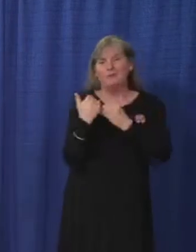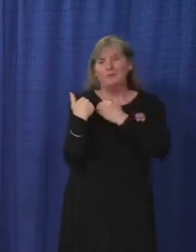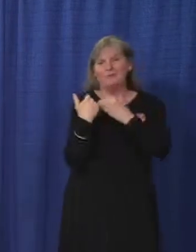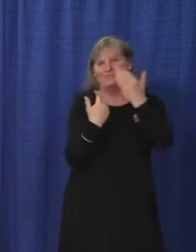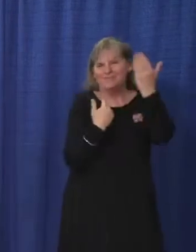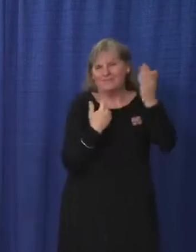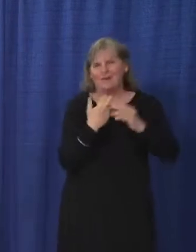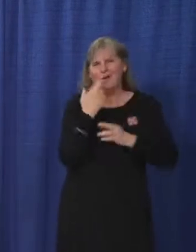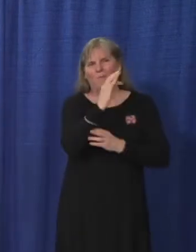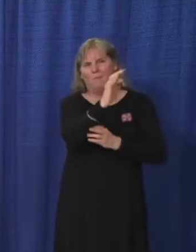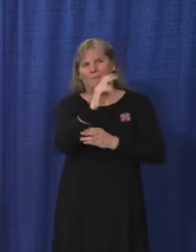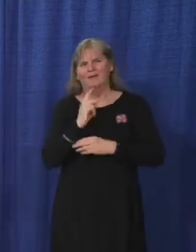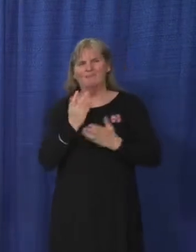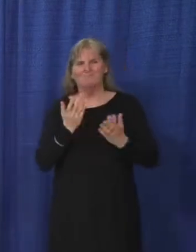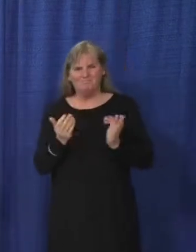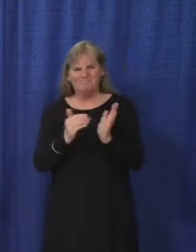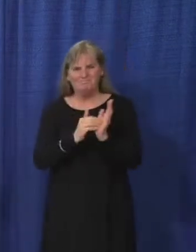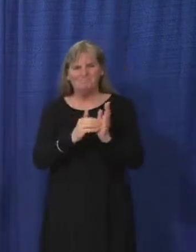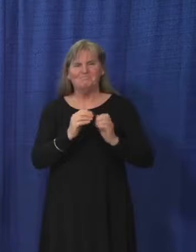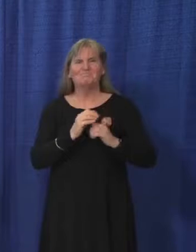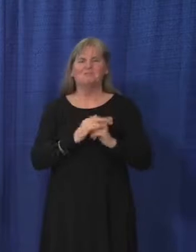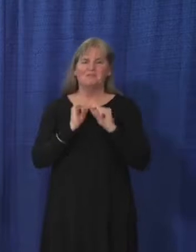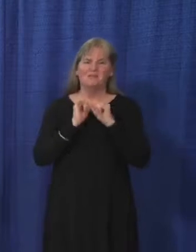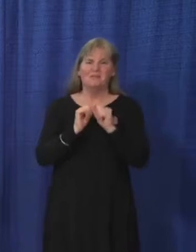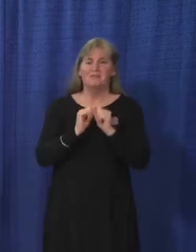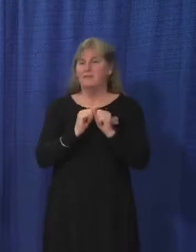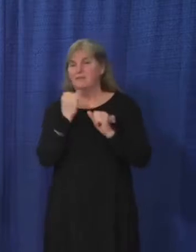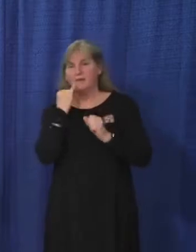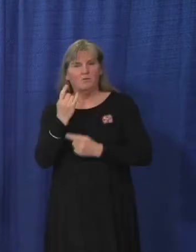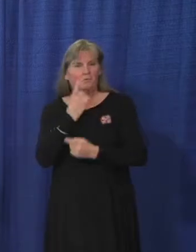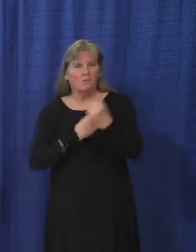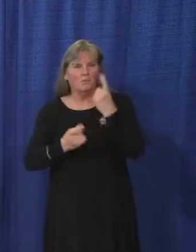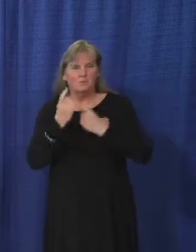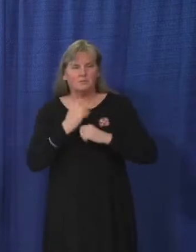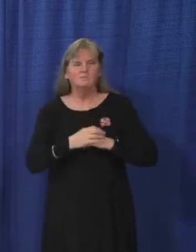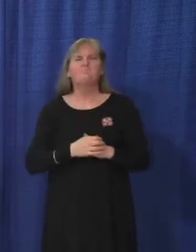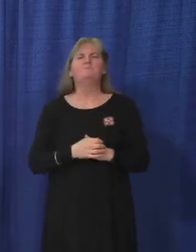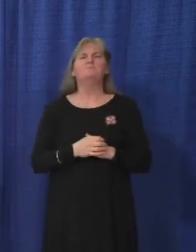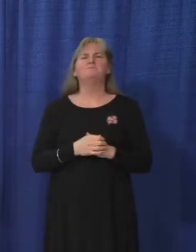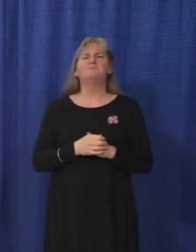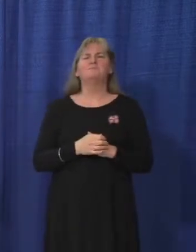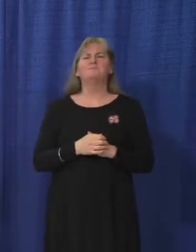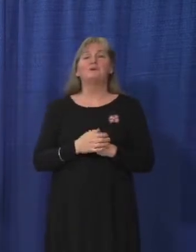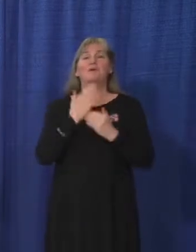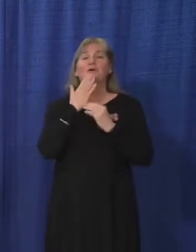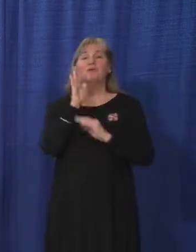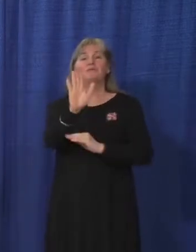continue with any questions you may have. Folks, good afternoon and I would like to acknowledge that were on the traditional